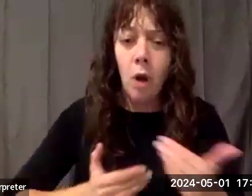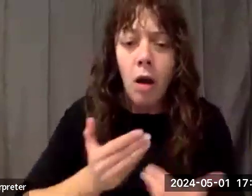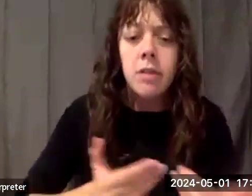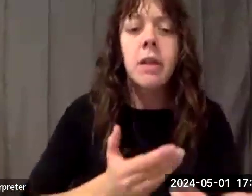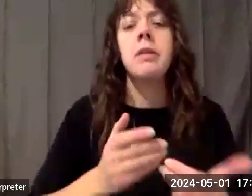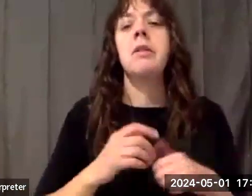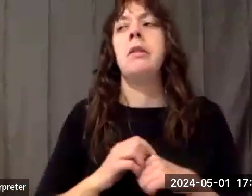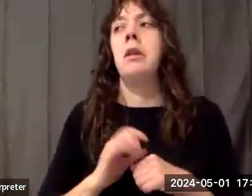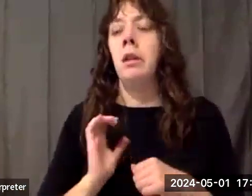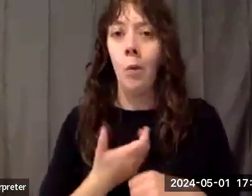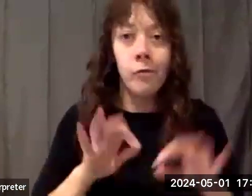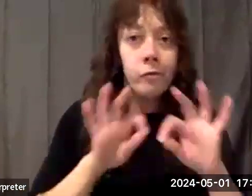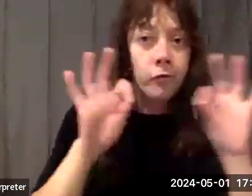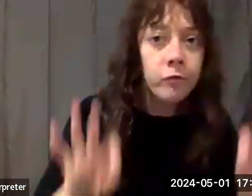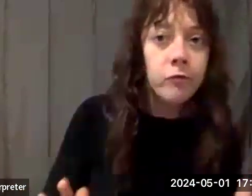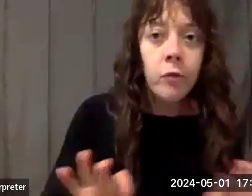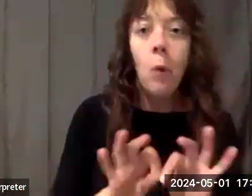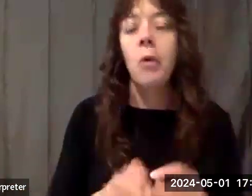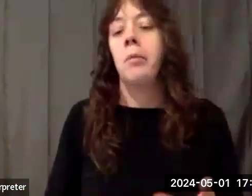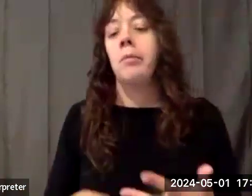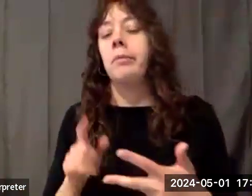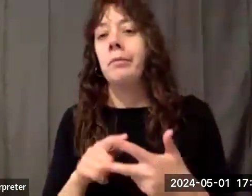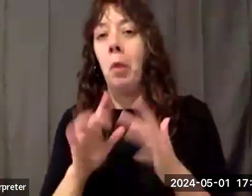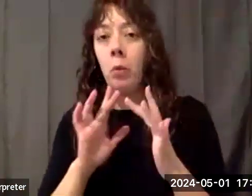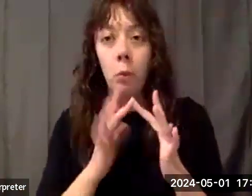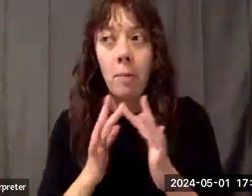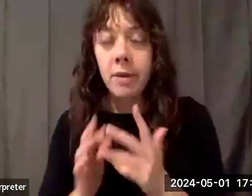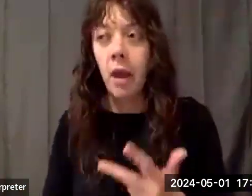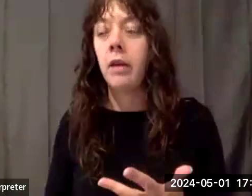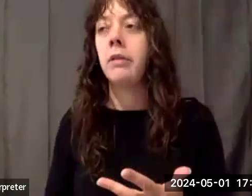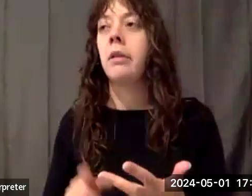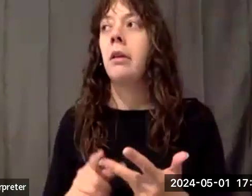our website, the information that we were sending out to applicants throughout the process